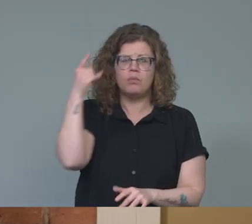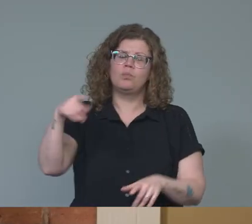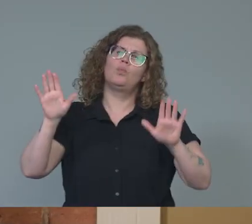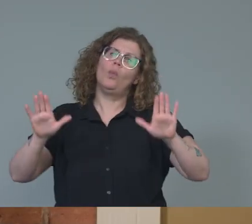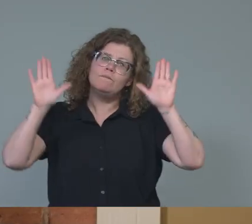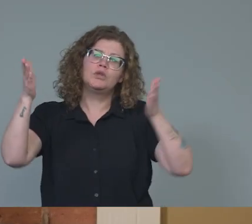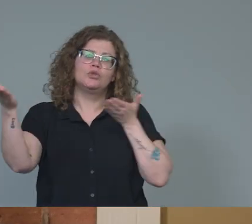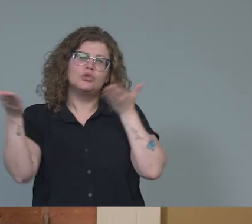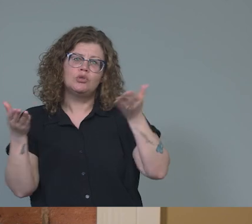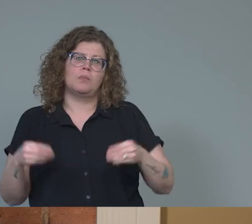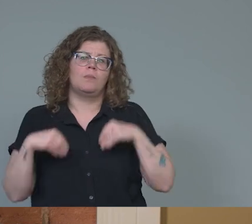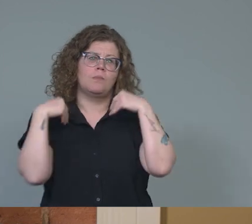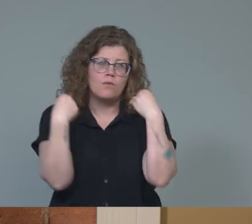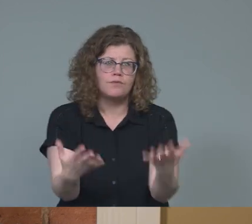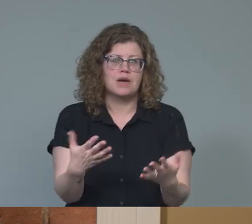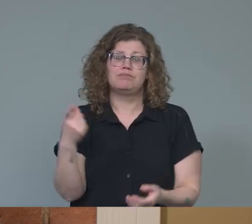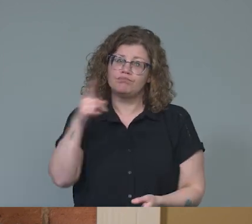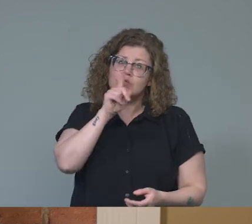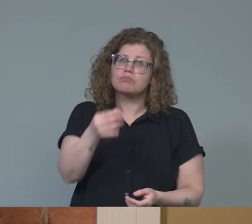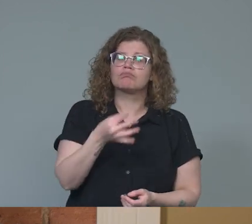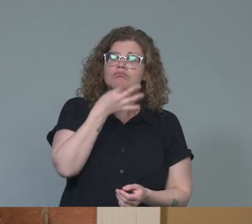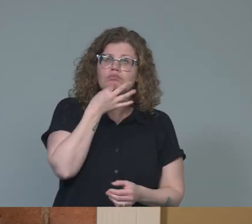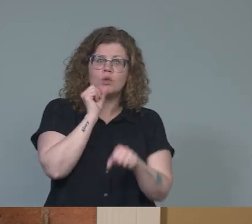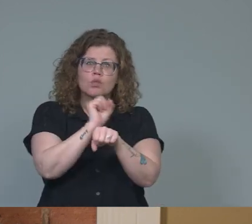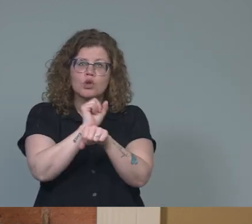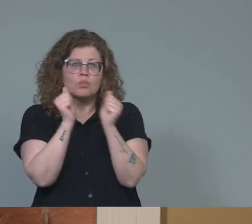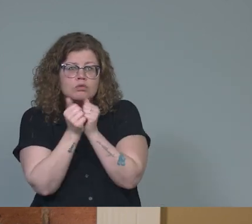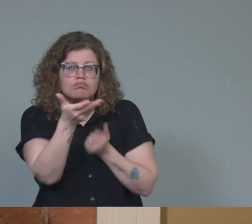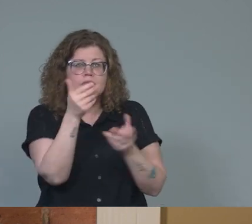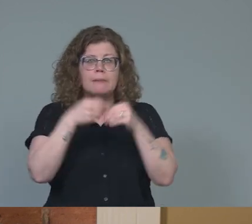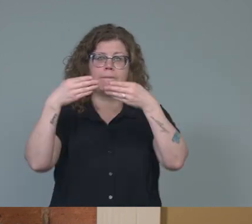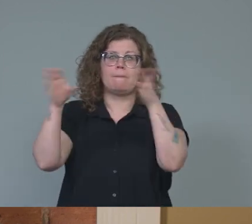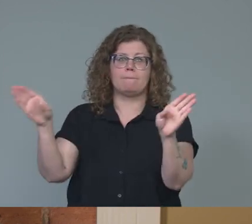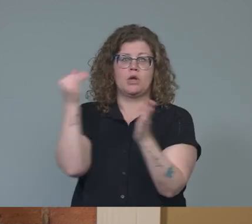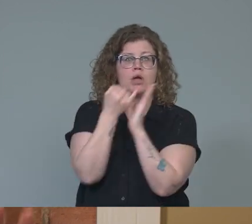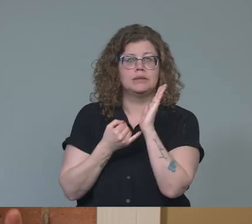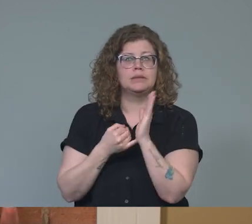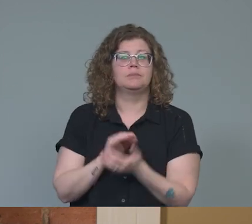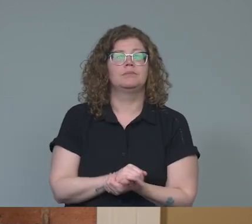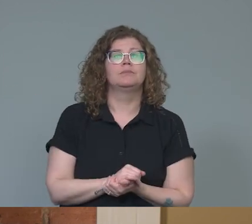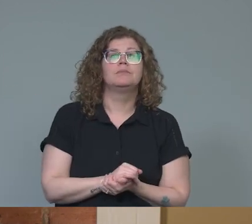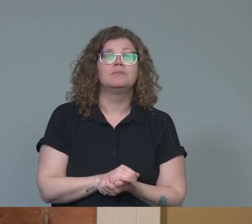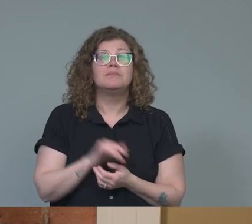which is why fabrication is a separate line item in your budget. Because sometimes it's outsourced. Sometimes it's something that you do